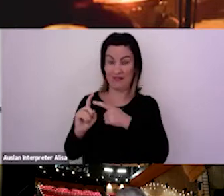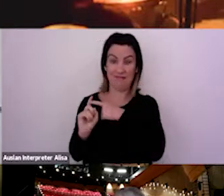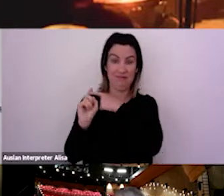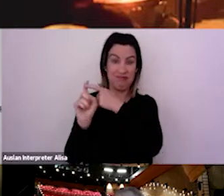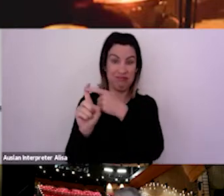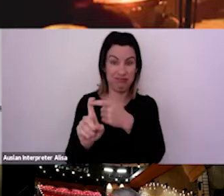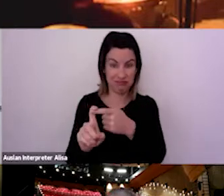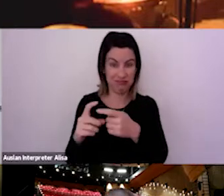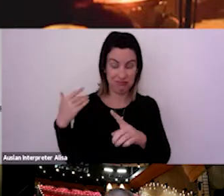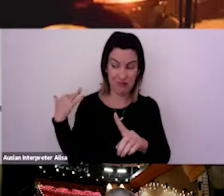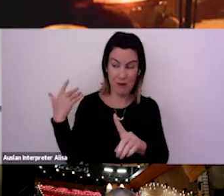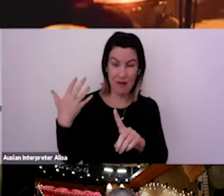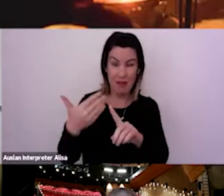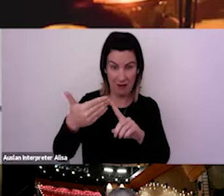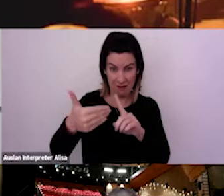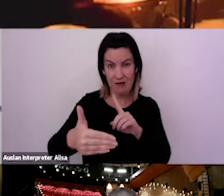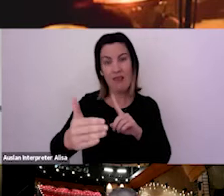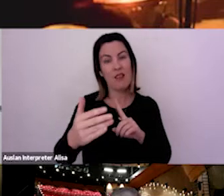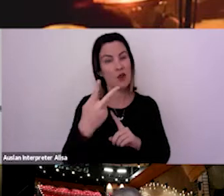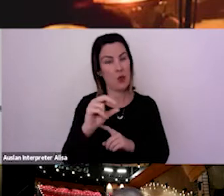The Australia Council, along with state and